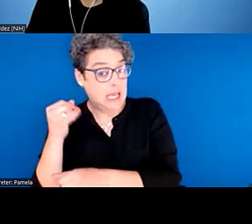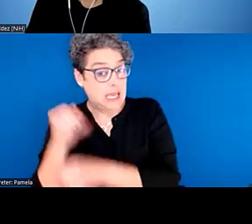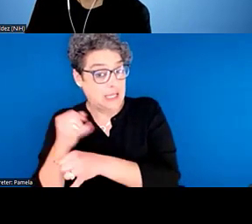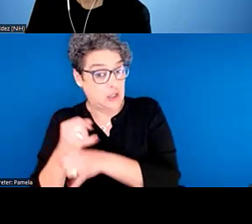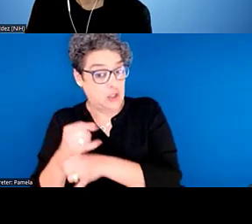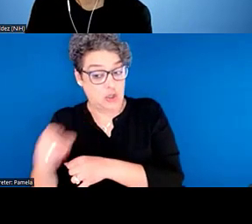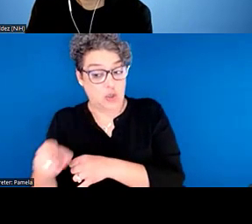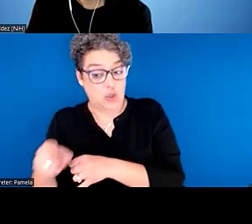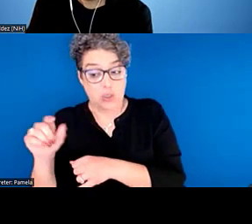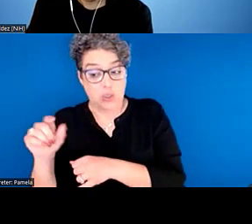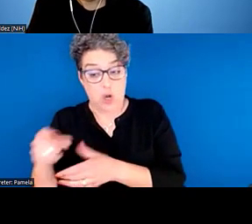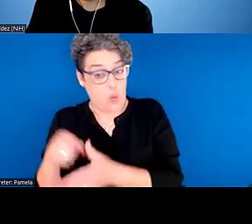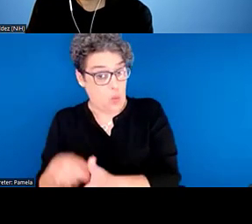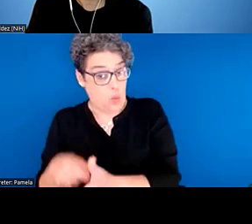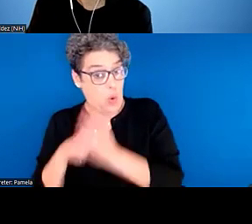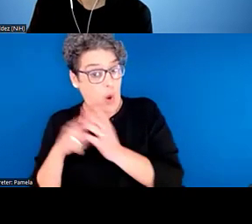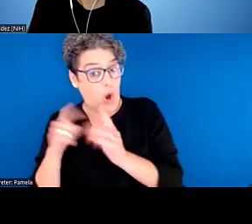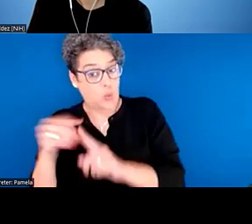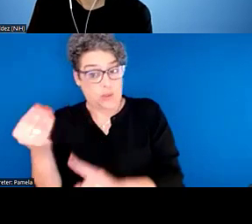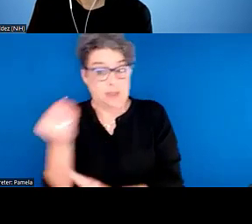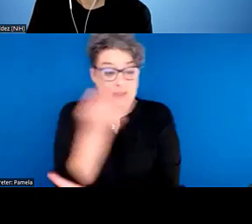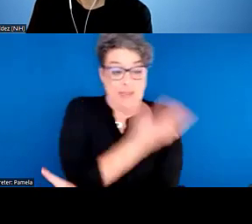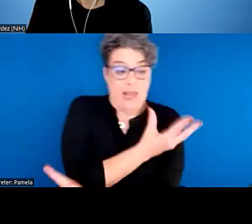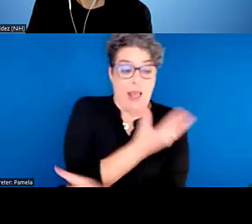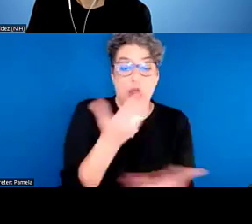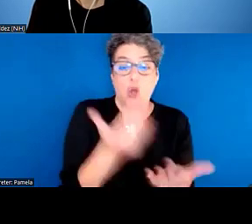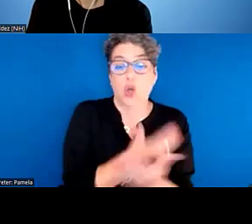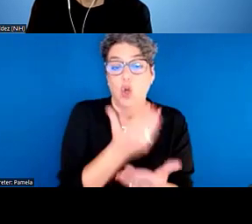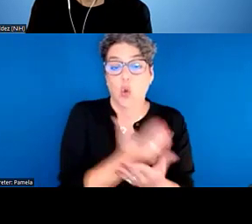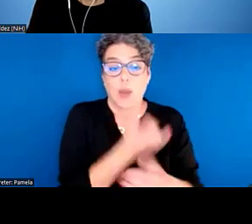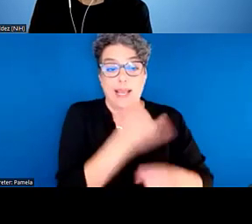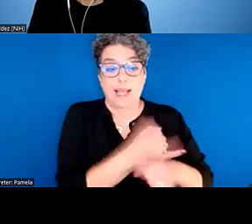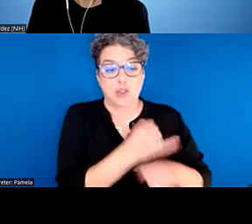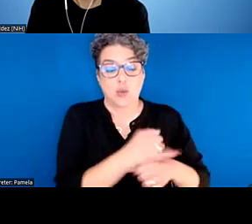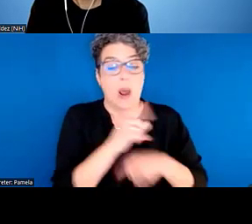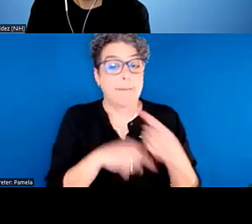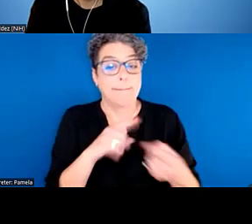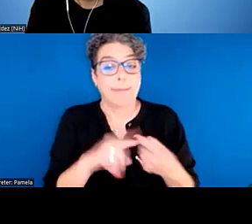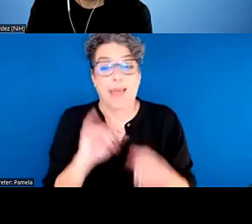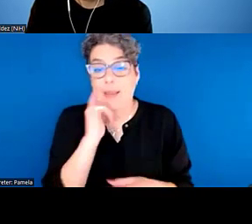B about the misconduct investigation